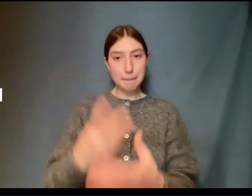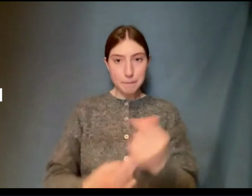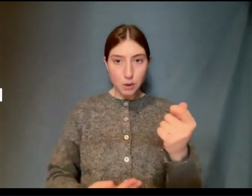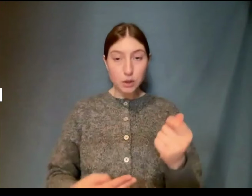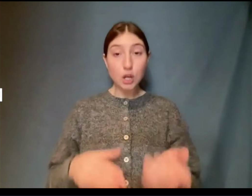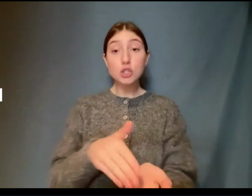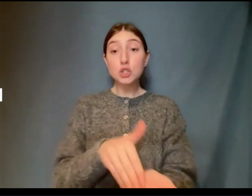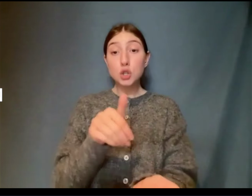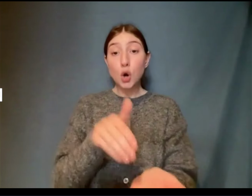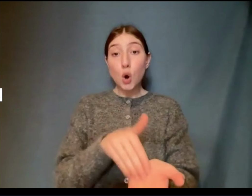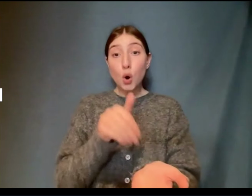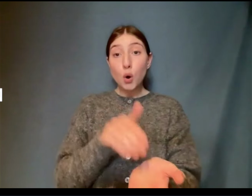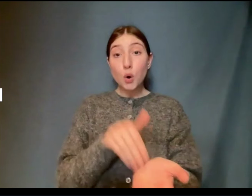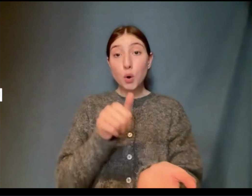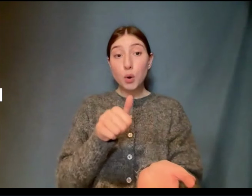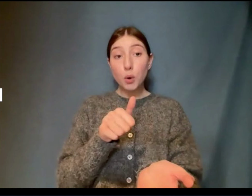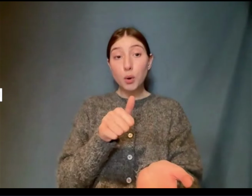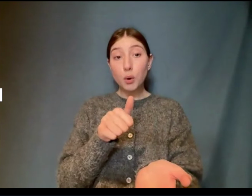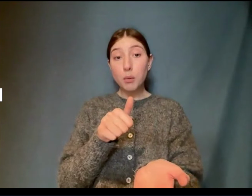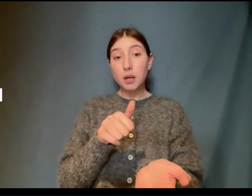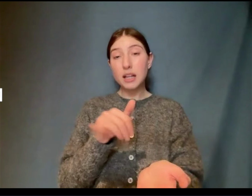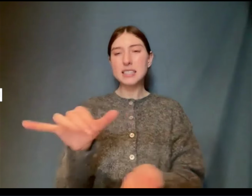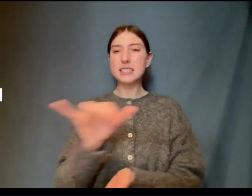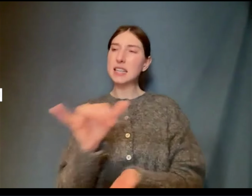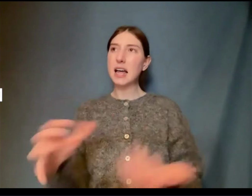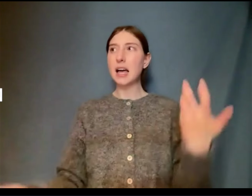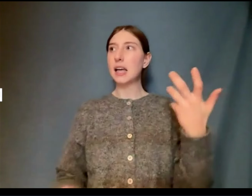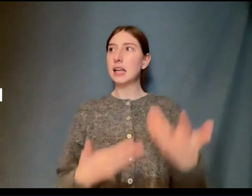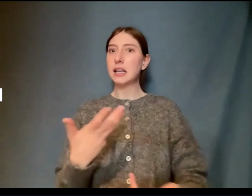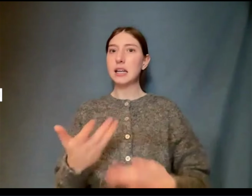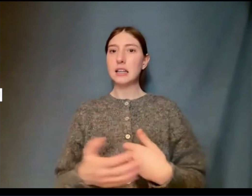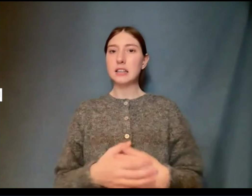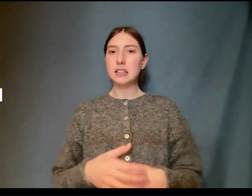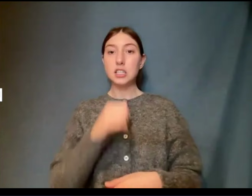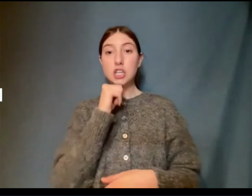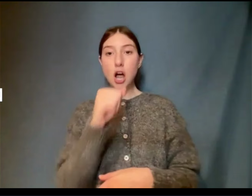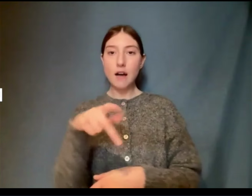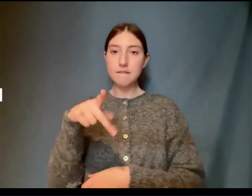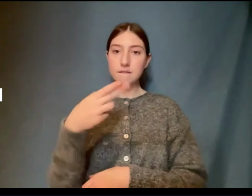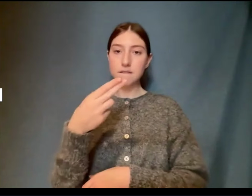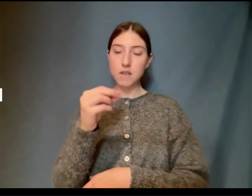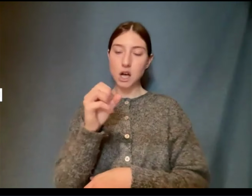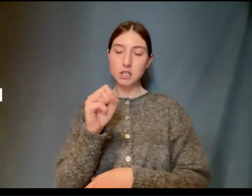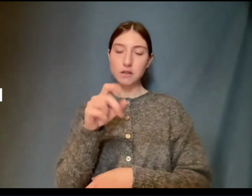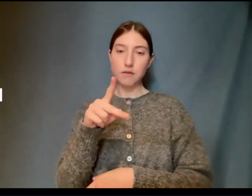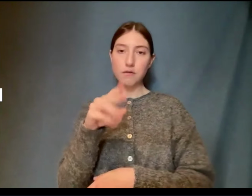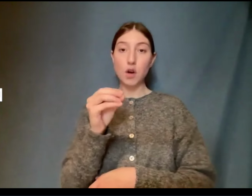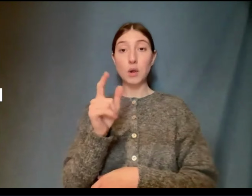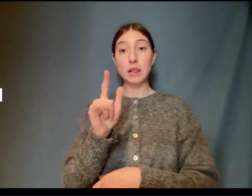like like a not a phospho lipid, but it's kind of like it in that it has a polar part and it has a